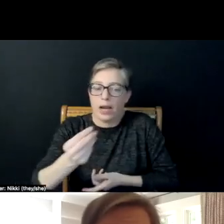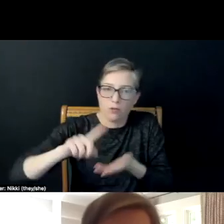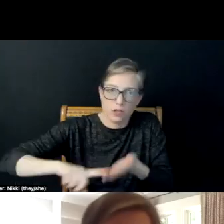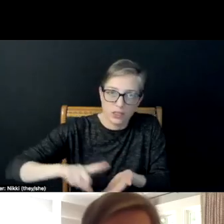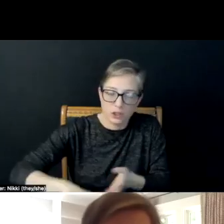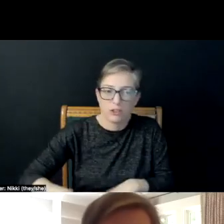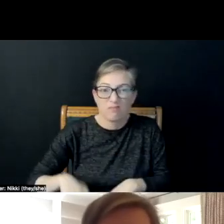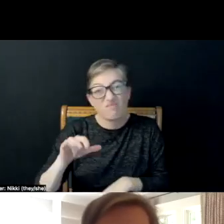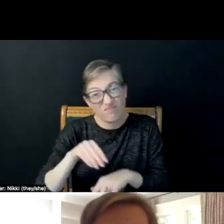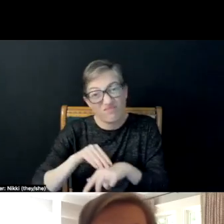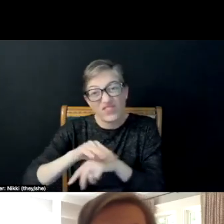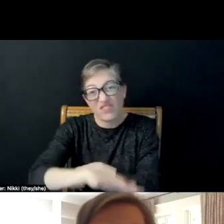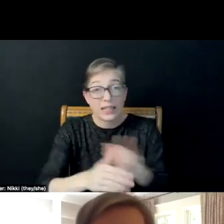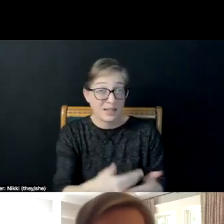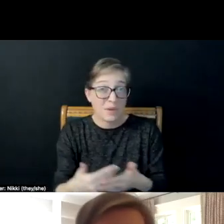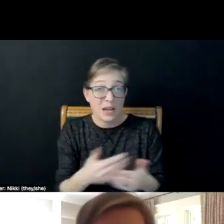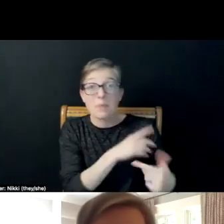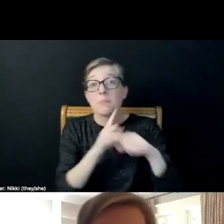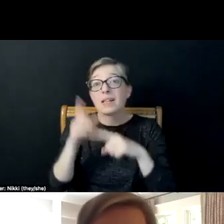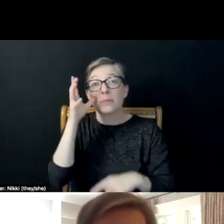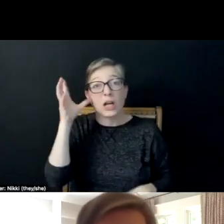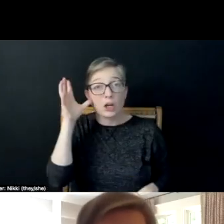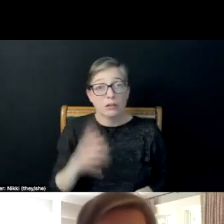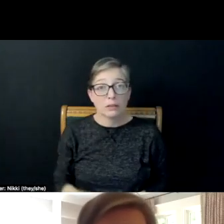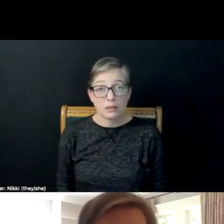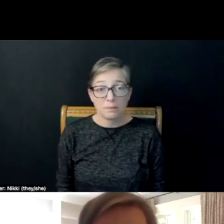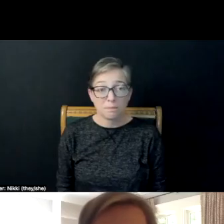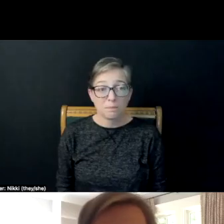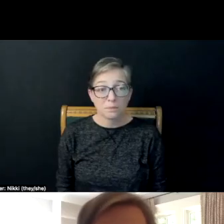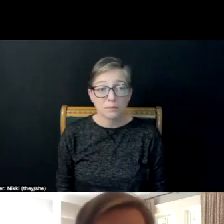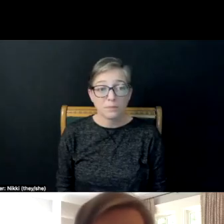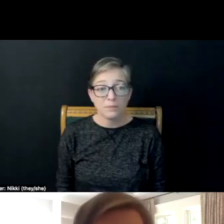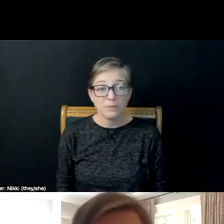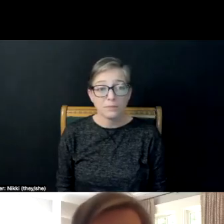the parent and that the consequences of this ableism are life and death for